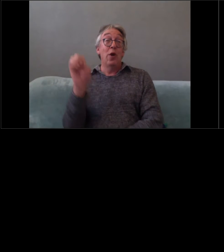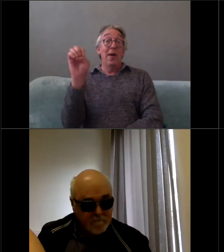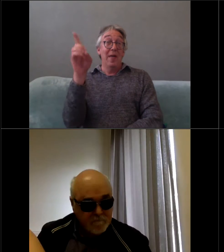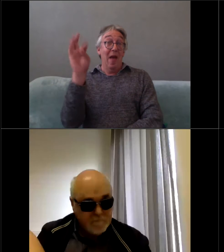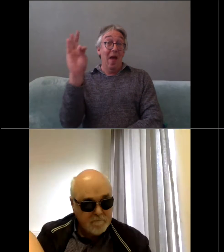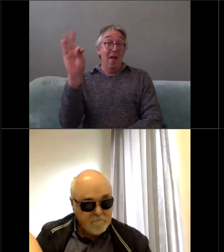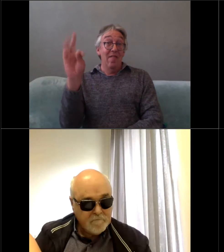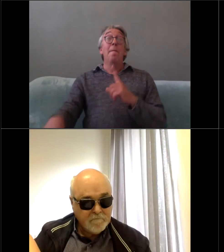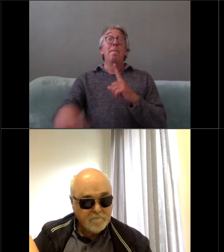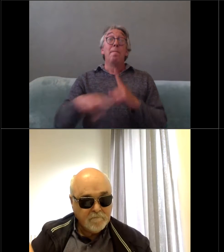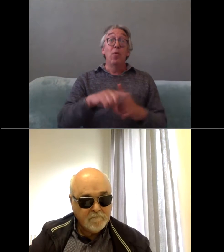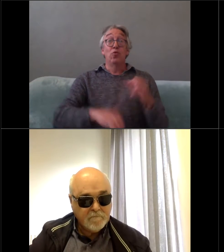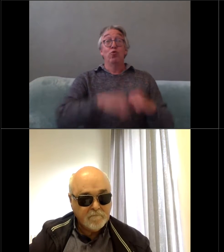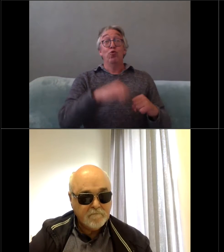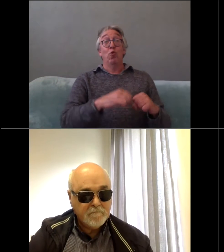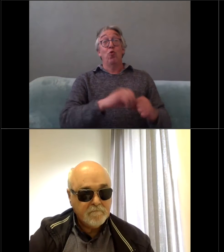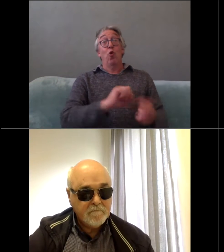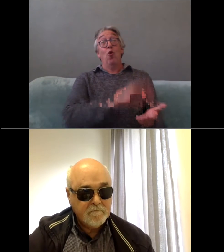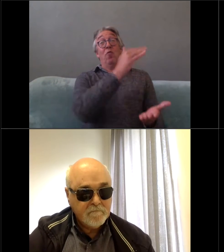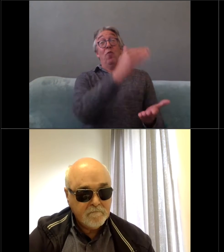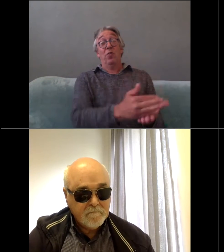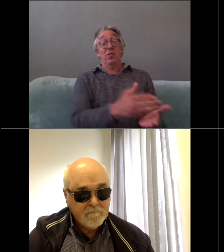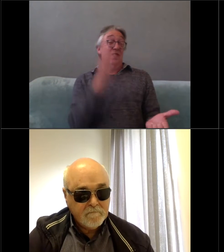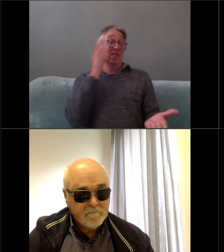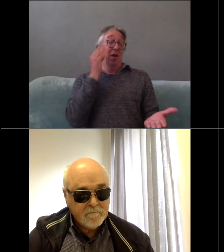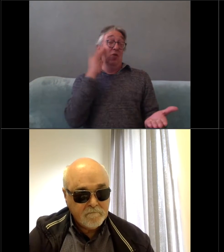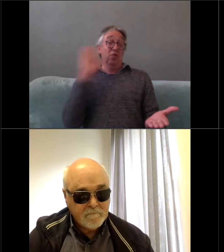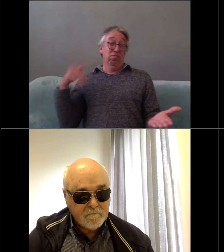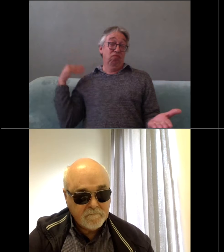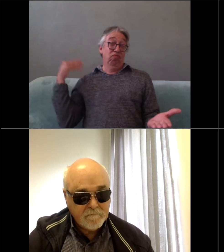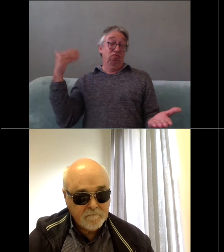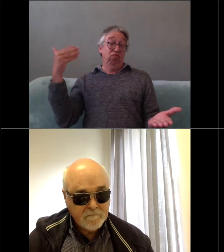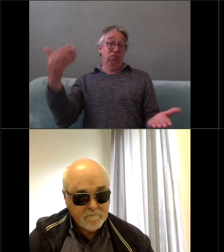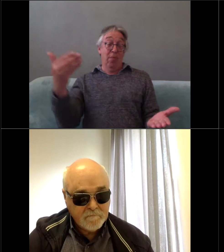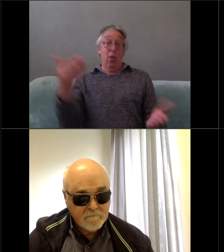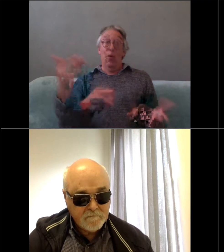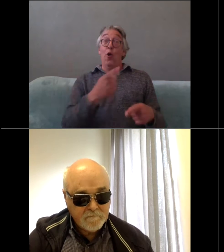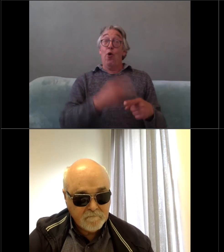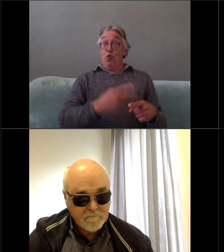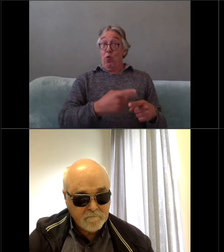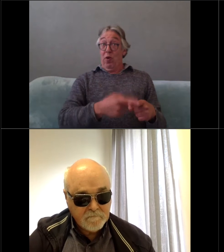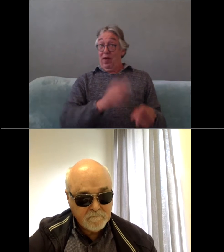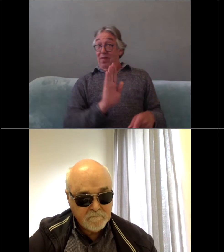I'd like to invite Yannis to start and to open this discussion.